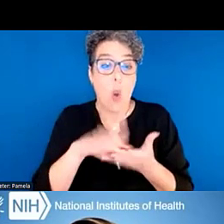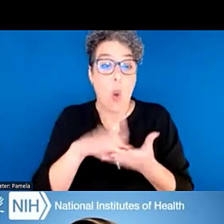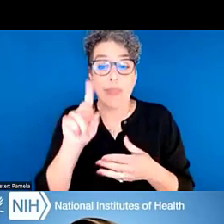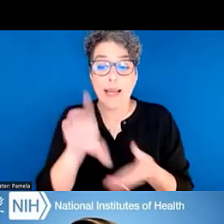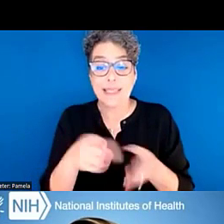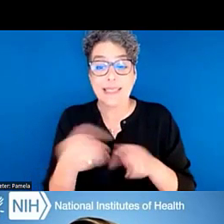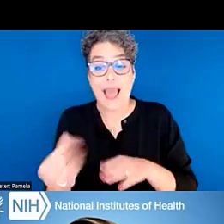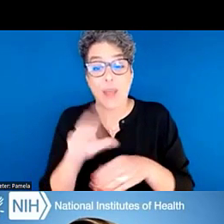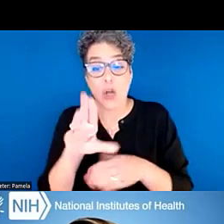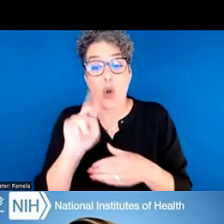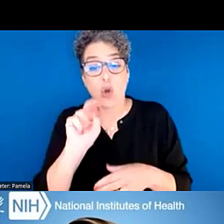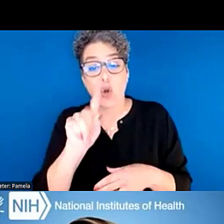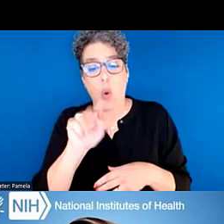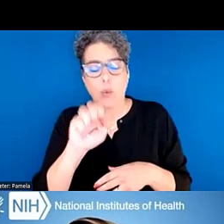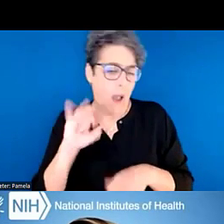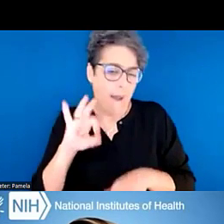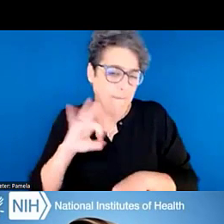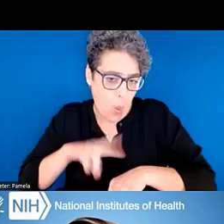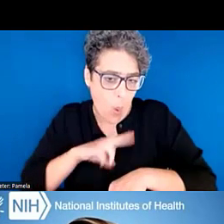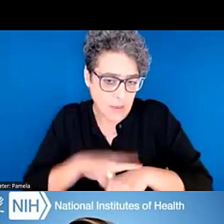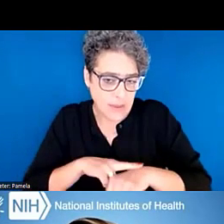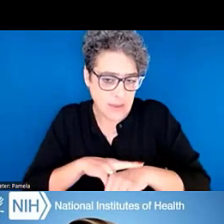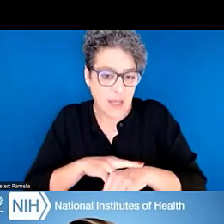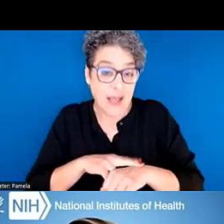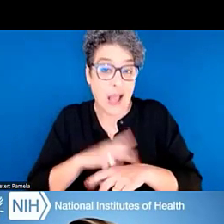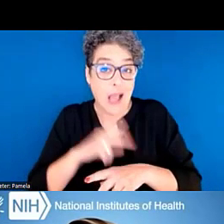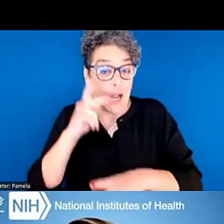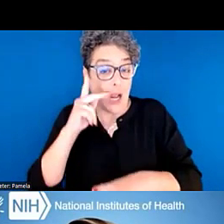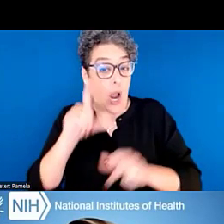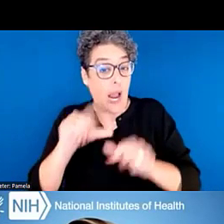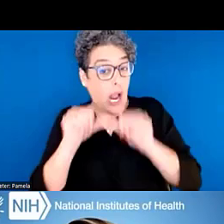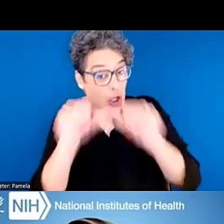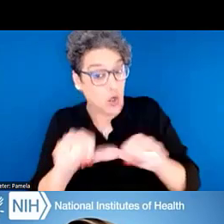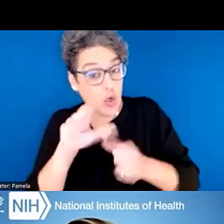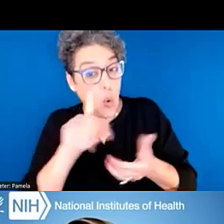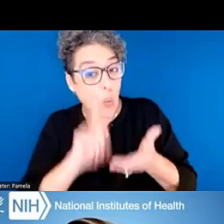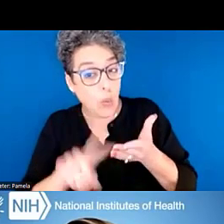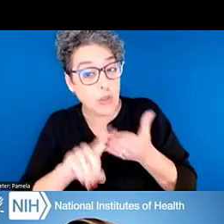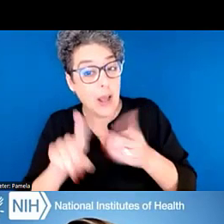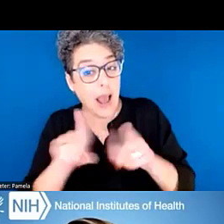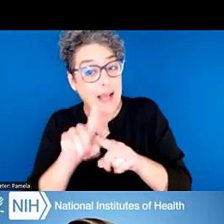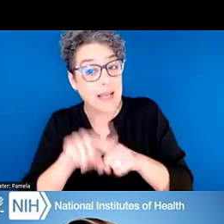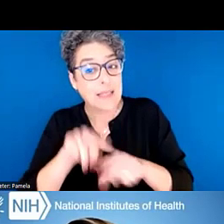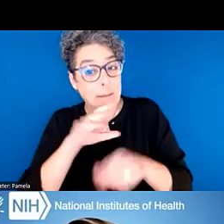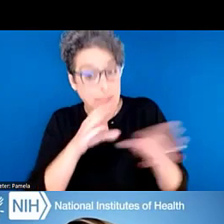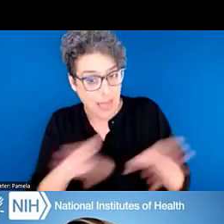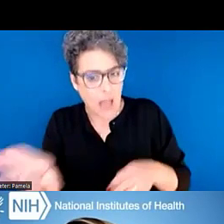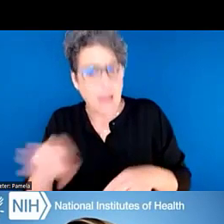but continue your research as planned. I would inform the IRB, and the second ..